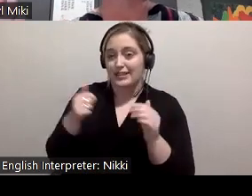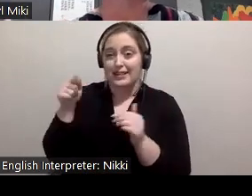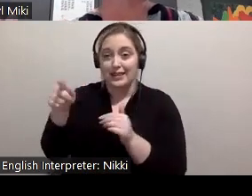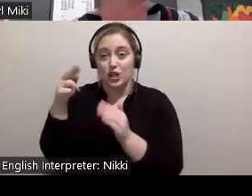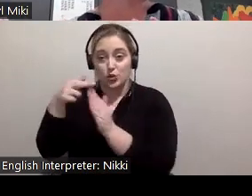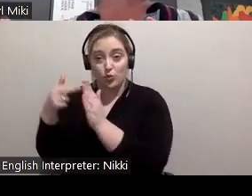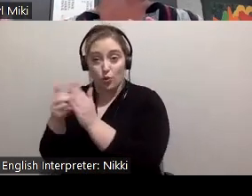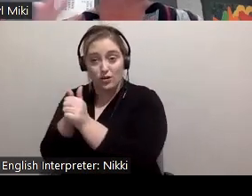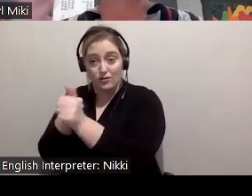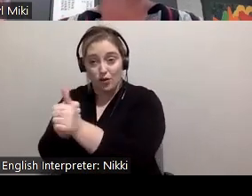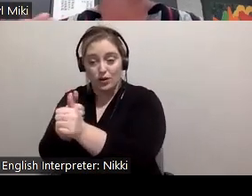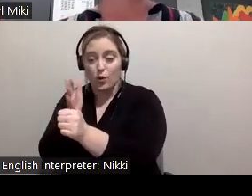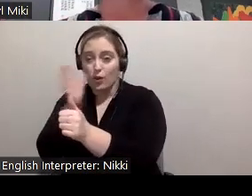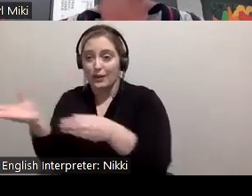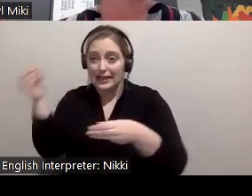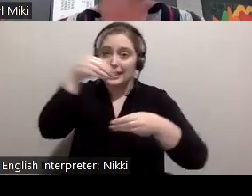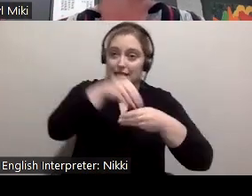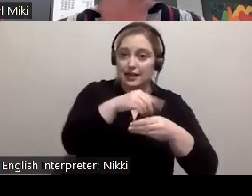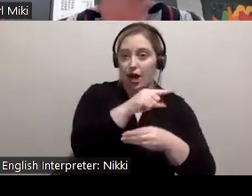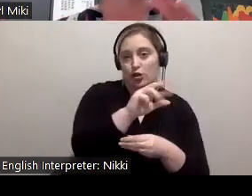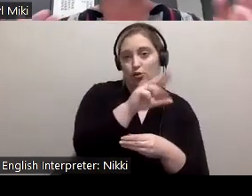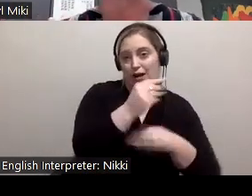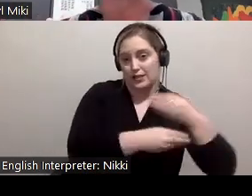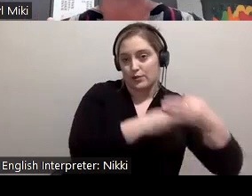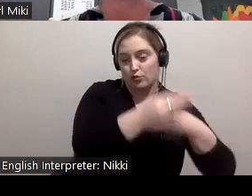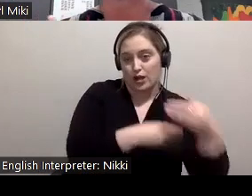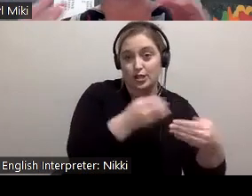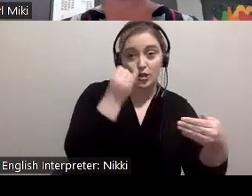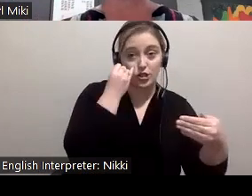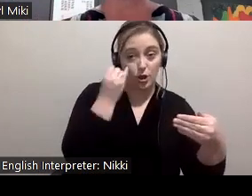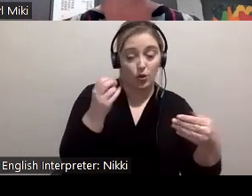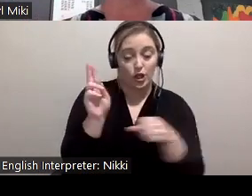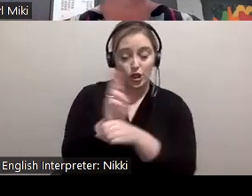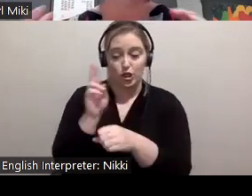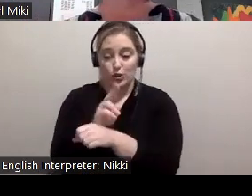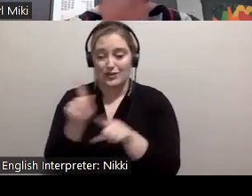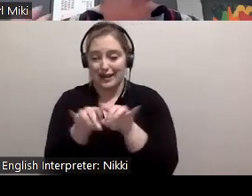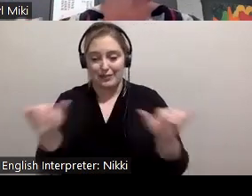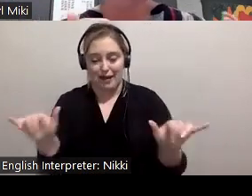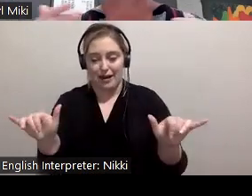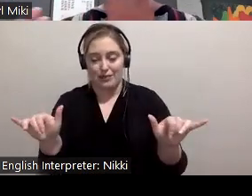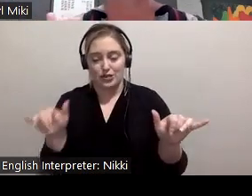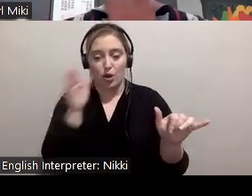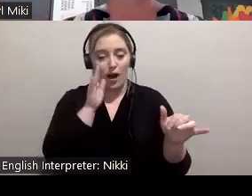can refer to those guidelines you know as you're answering questions in the application and if you're a little bit